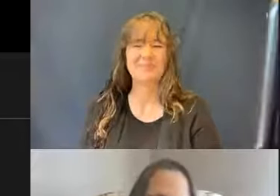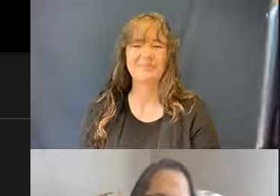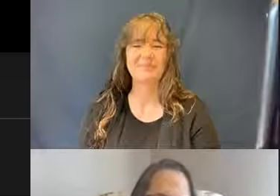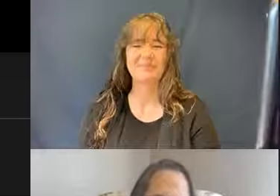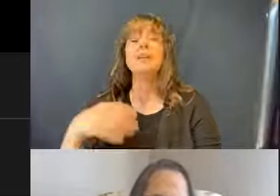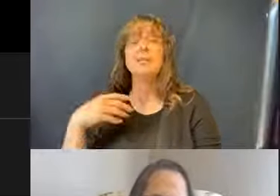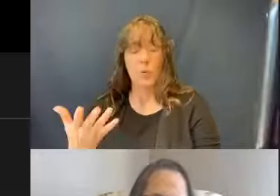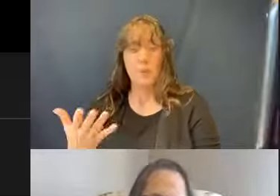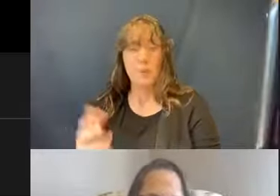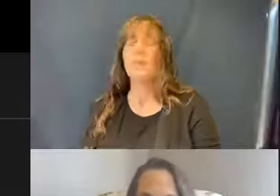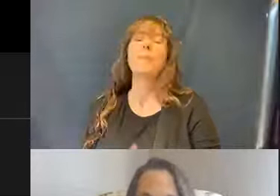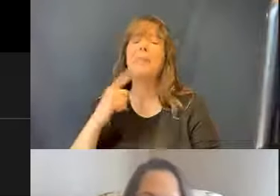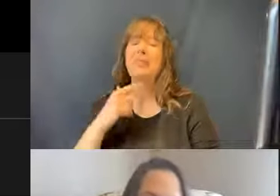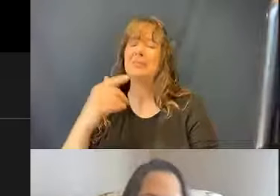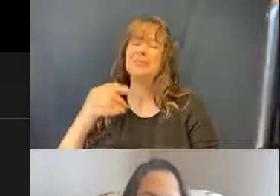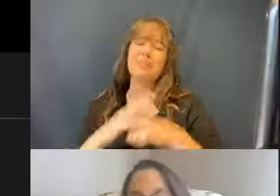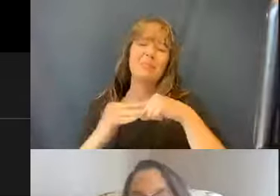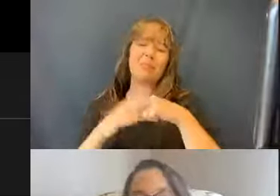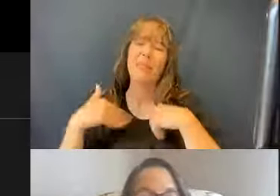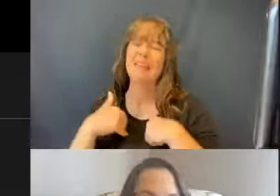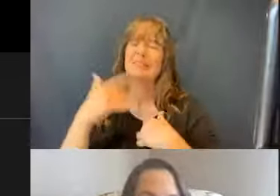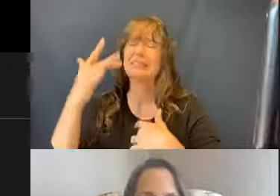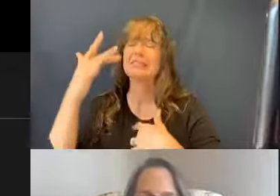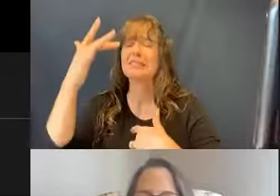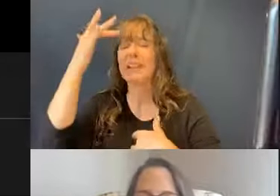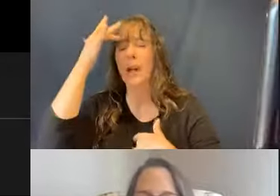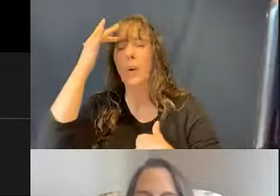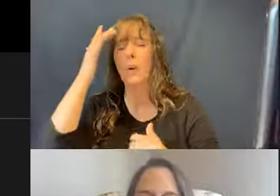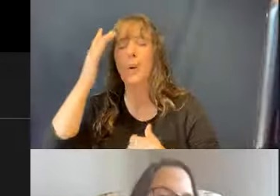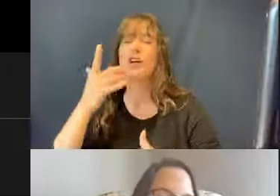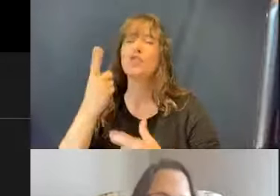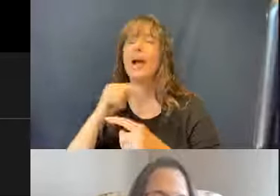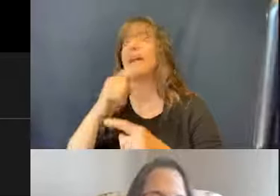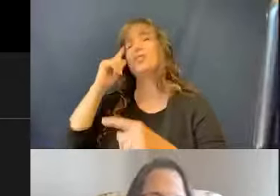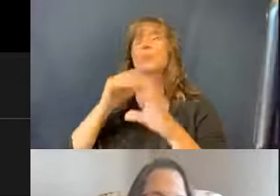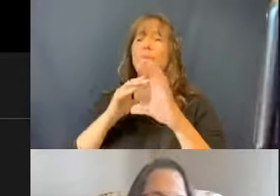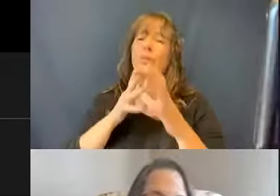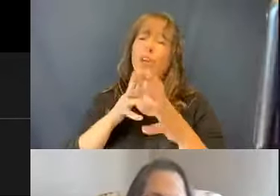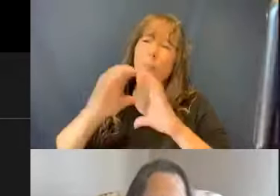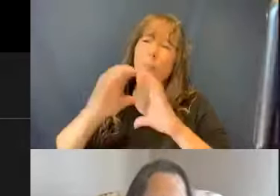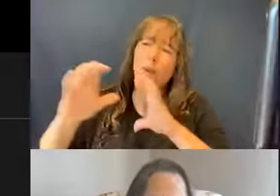trying to communicate with a colleague or a client, and they may not be they may not